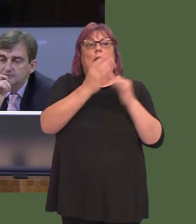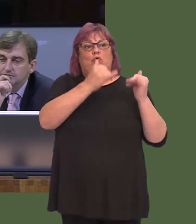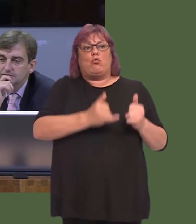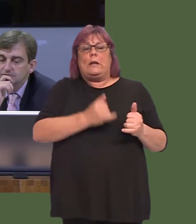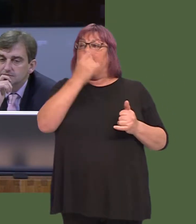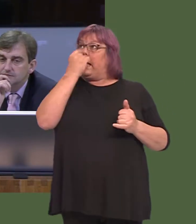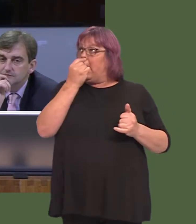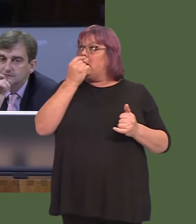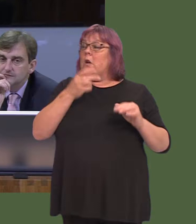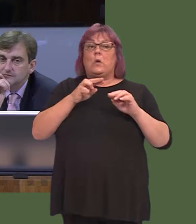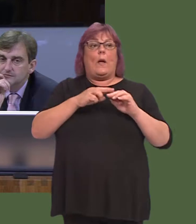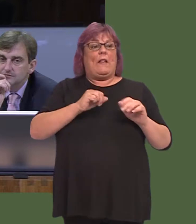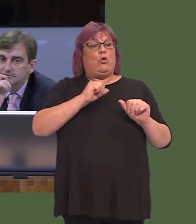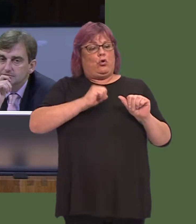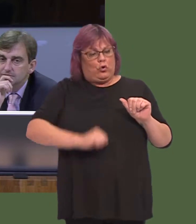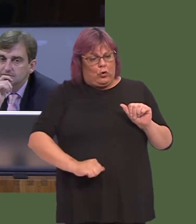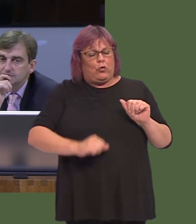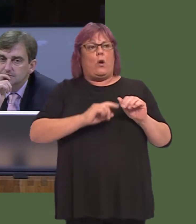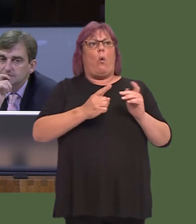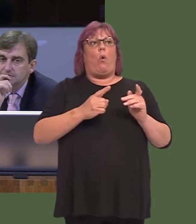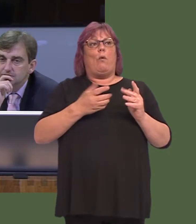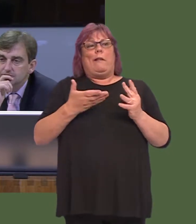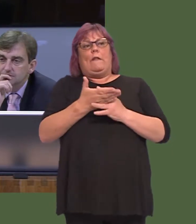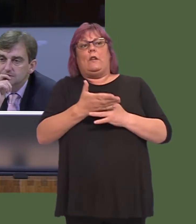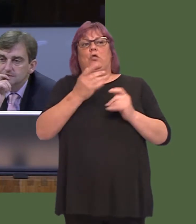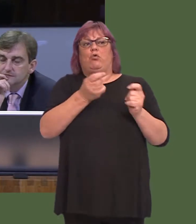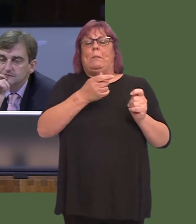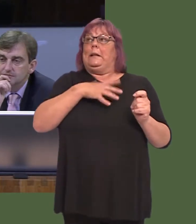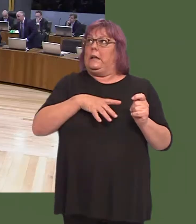to that screening, so that, if you do require surgery or intervention, it can be done in a timely manner?